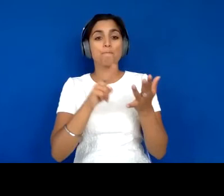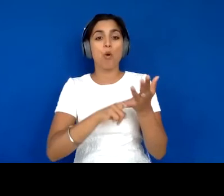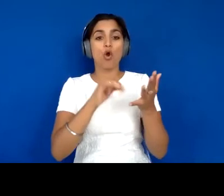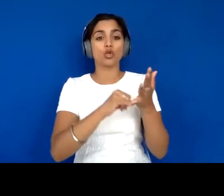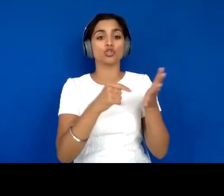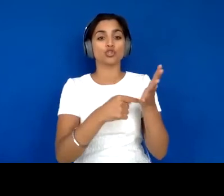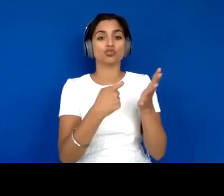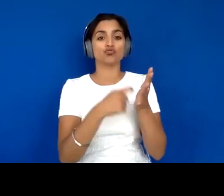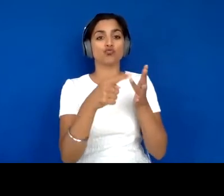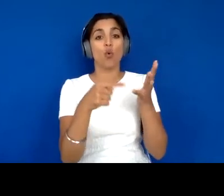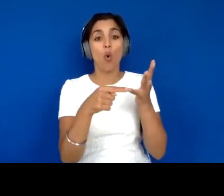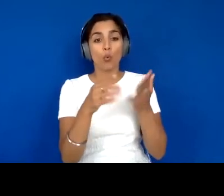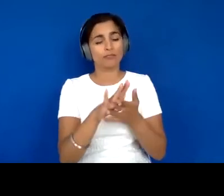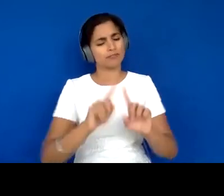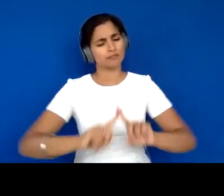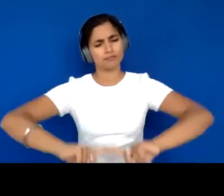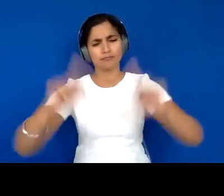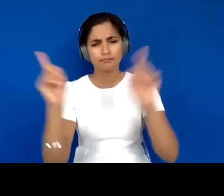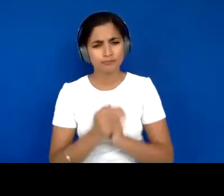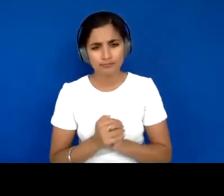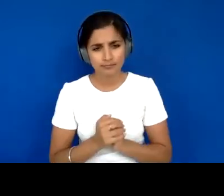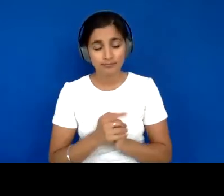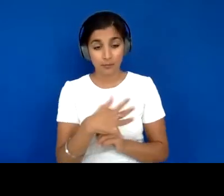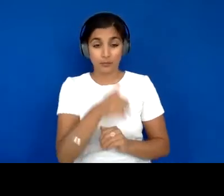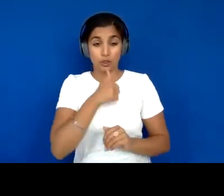used for non-heterosexual gender-nonconforming